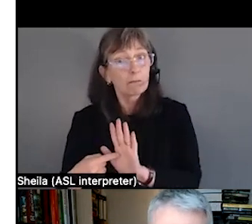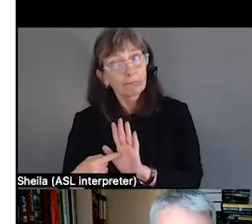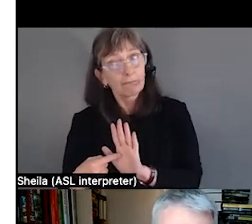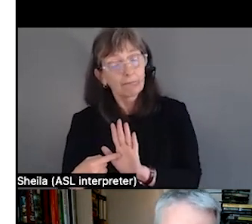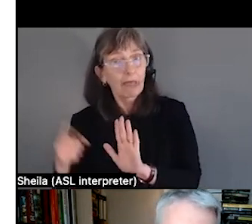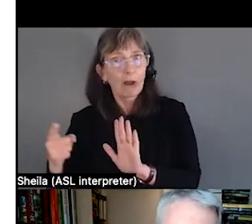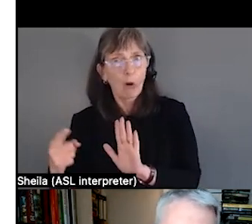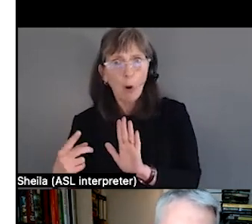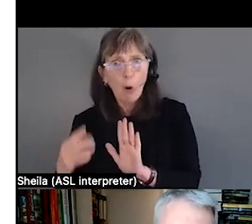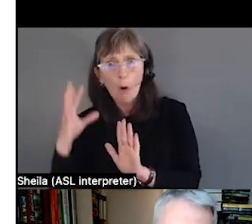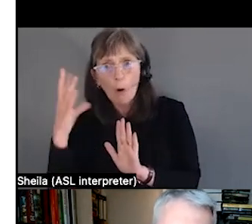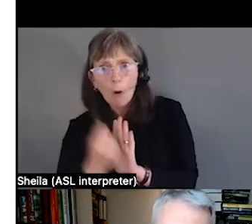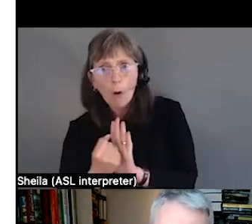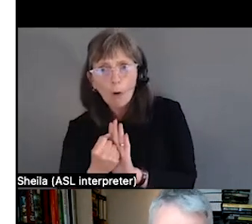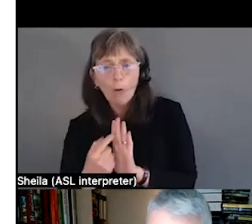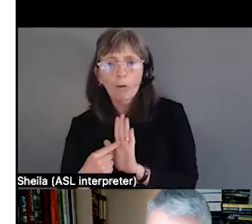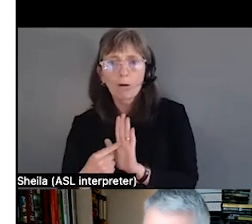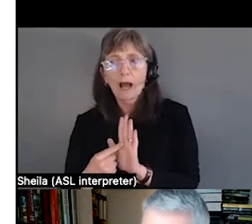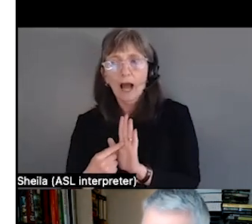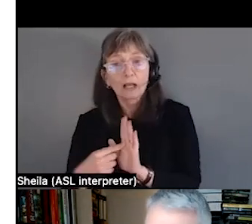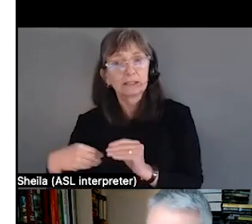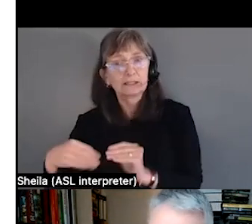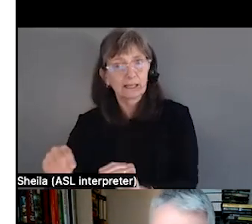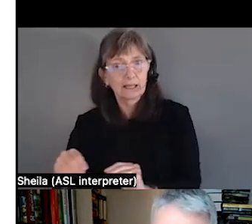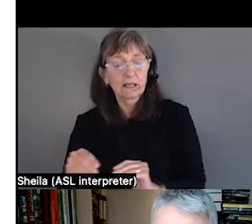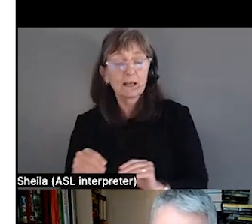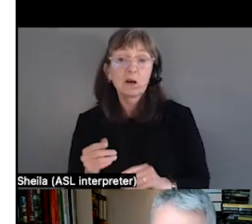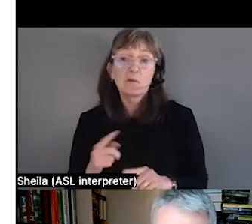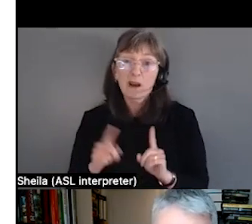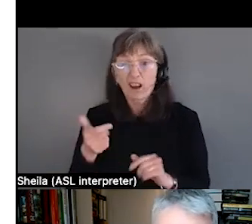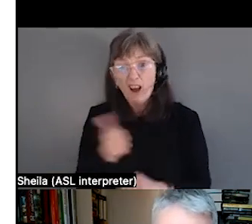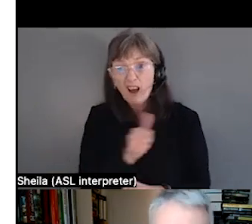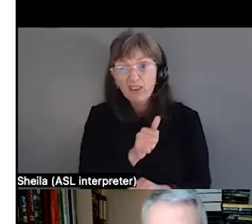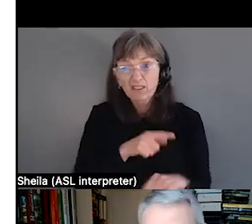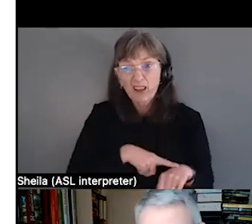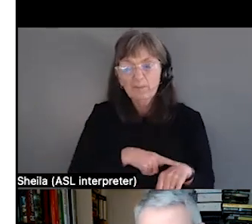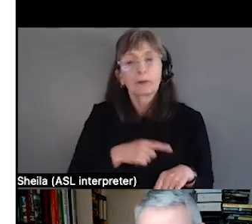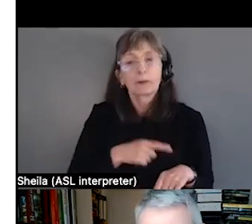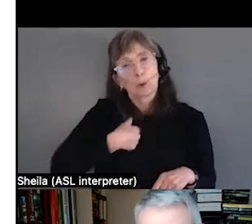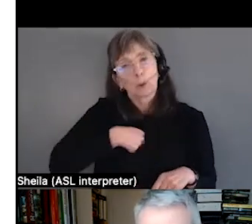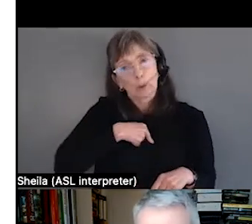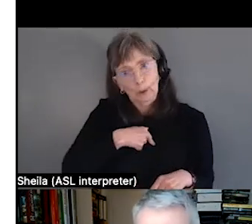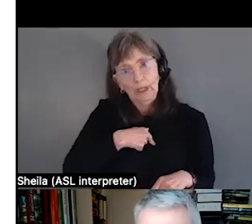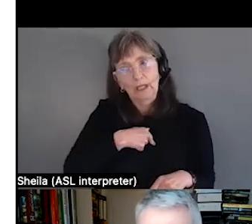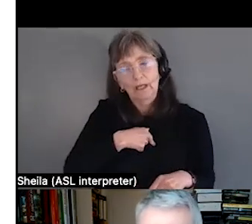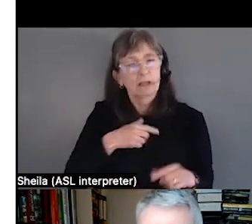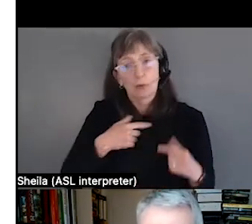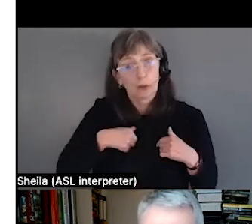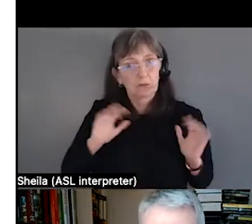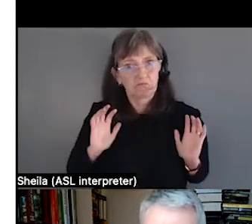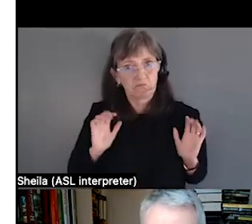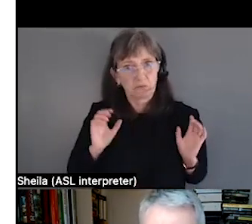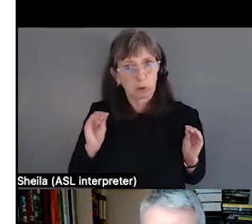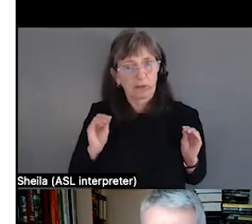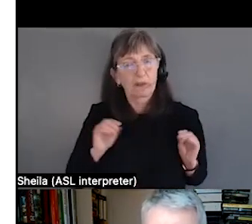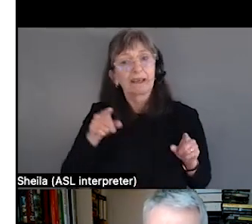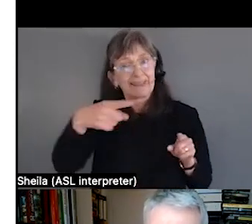but other things people would've found through their own recommendations and things. And I'm gonna touch on a little bit later how people do discover books